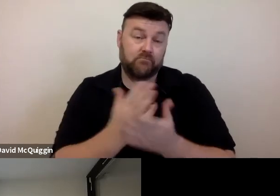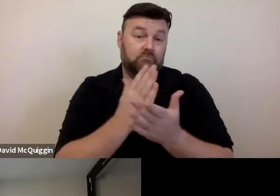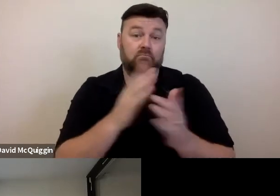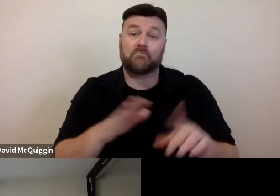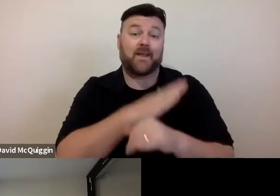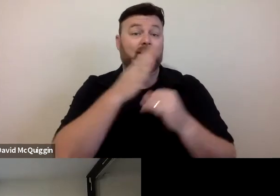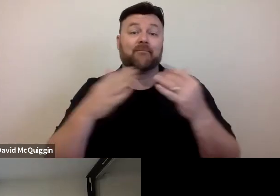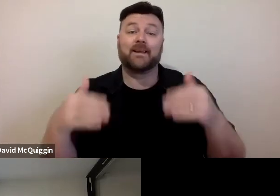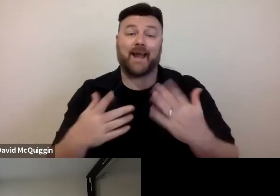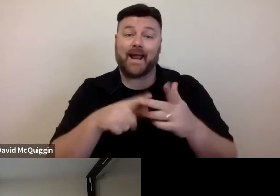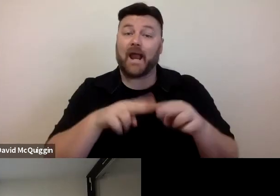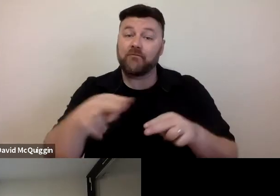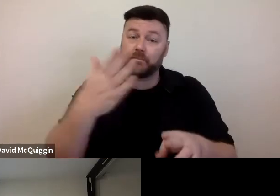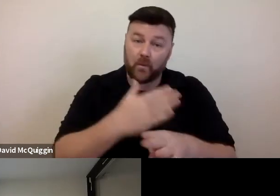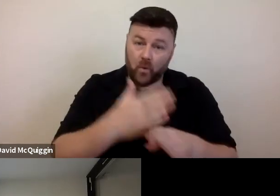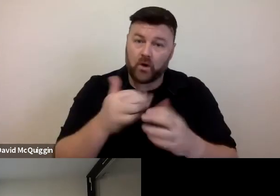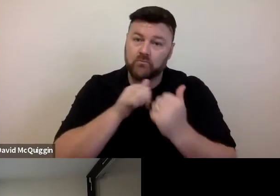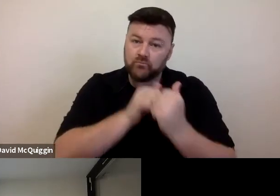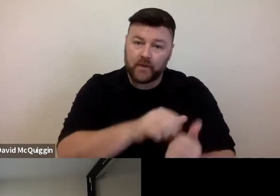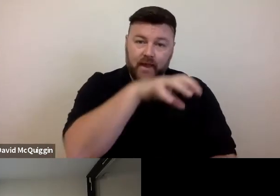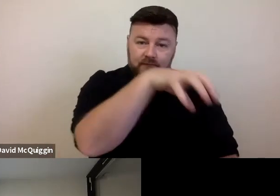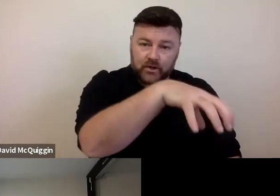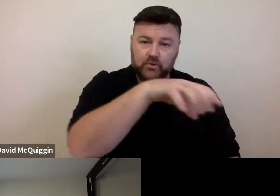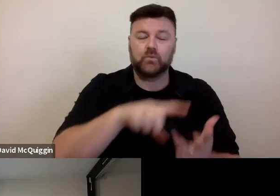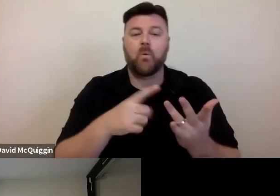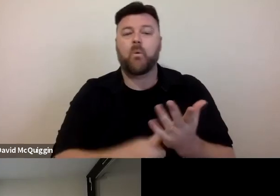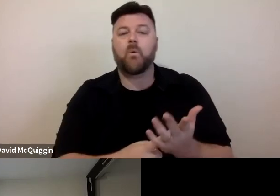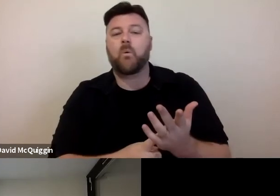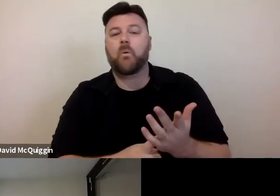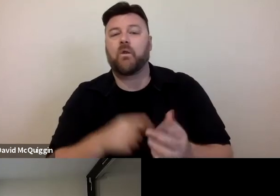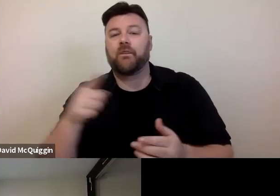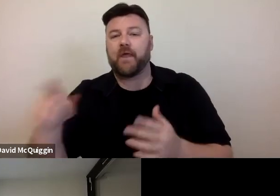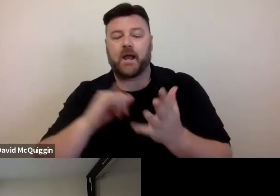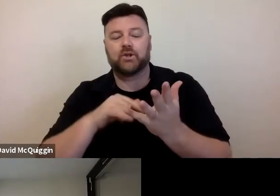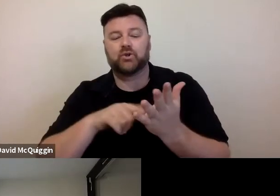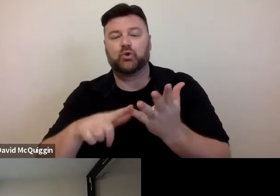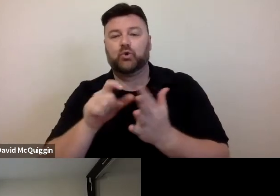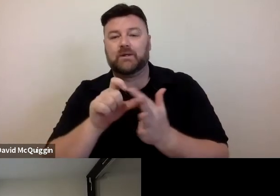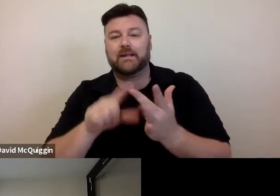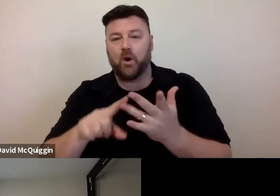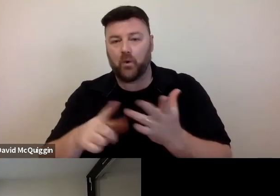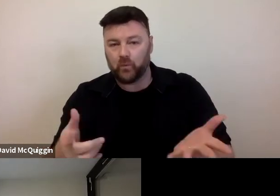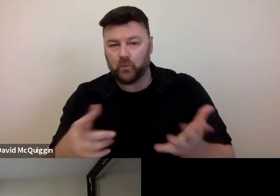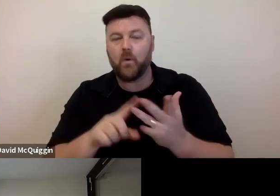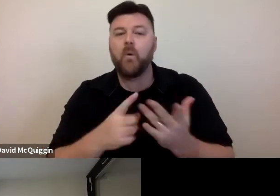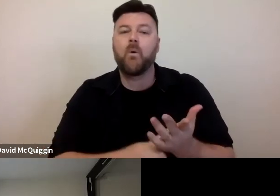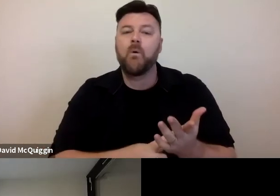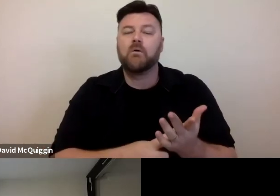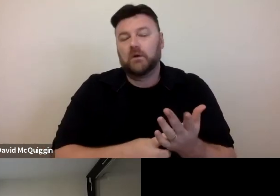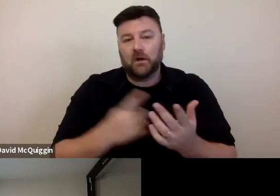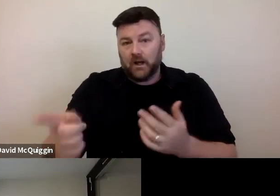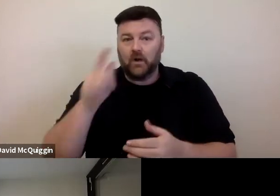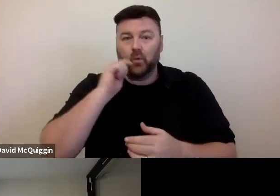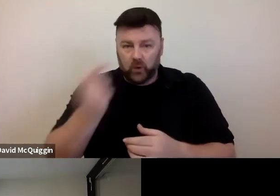working with that venue or that studio will kind of instinctively